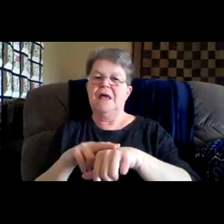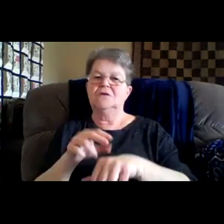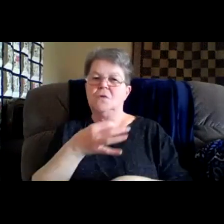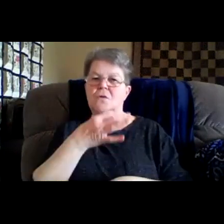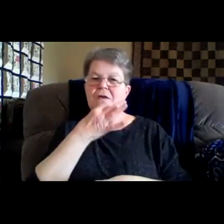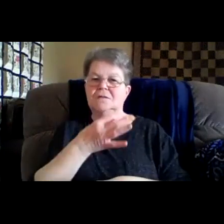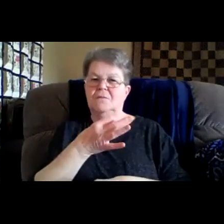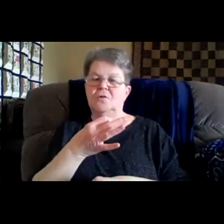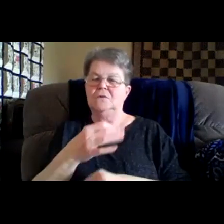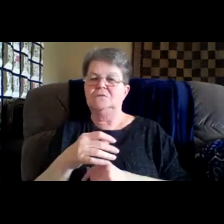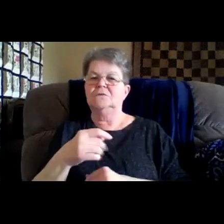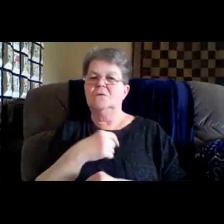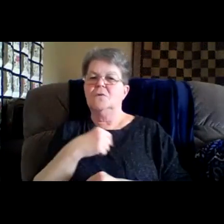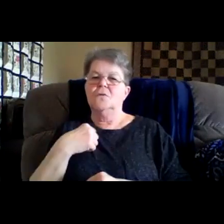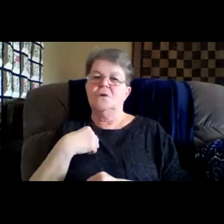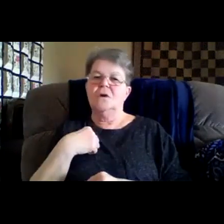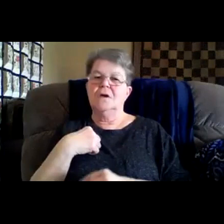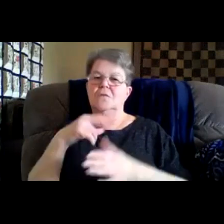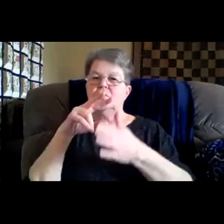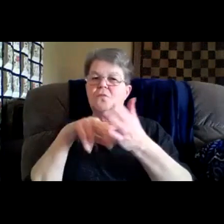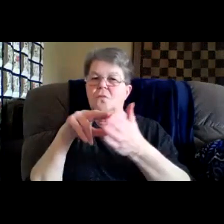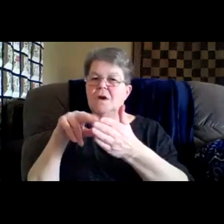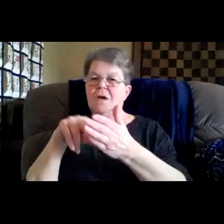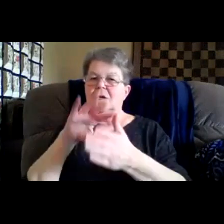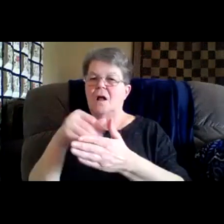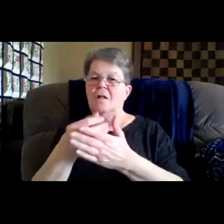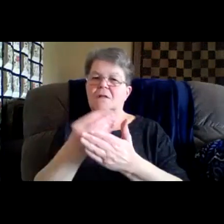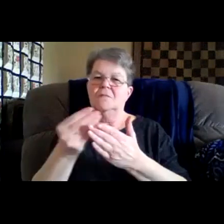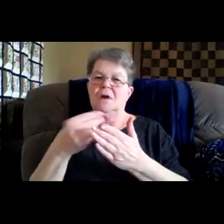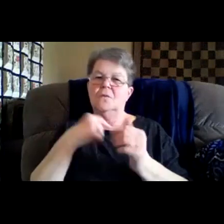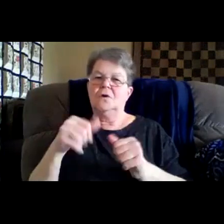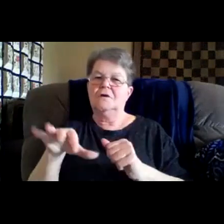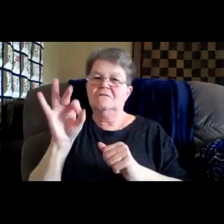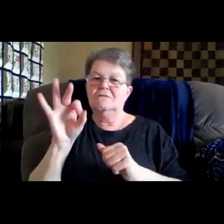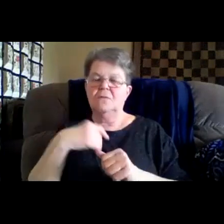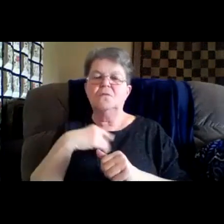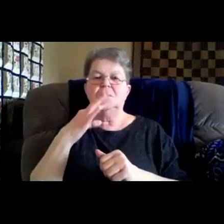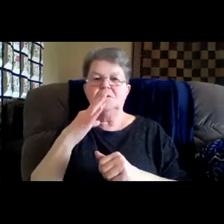We read all the materials we could find. We did talk to several states